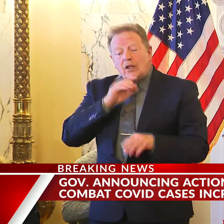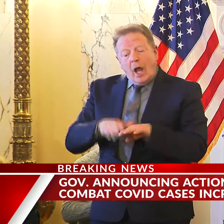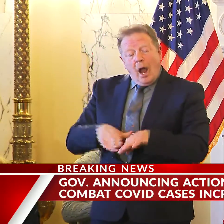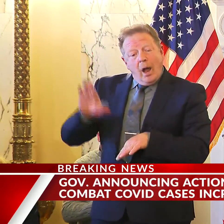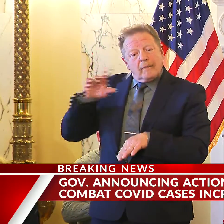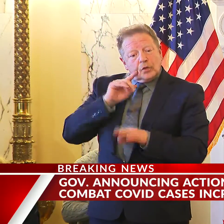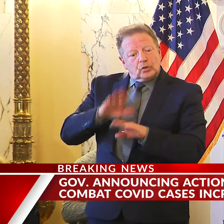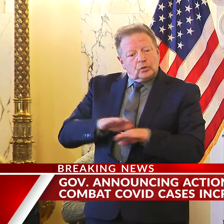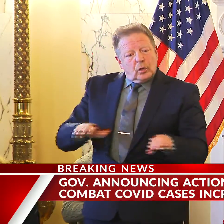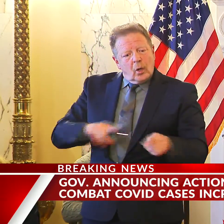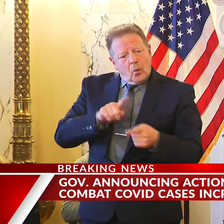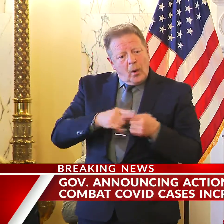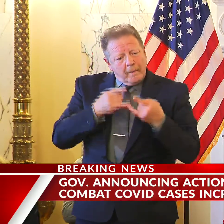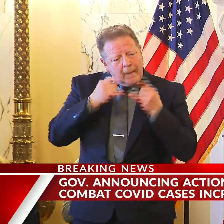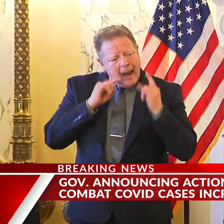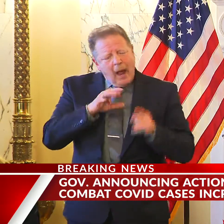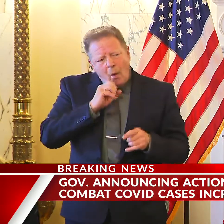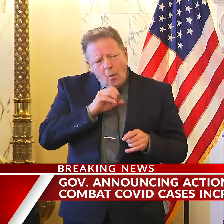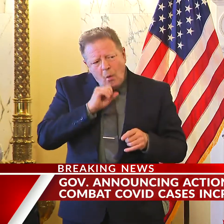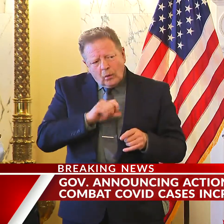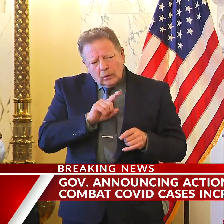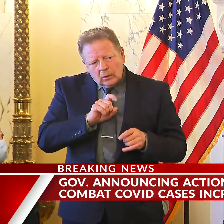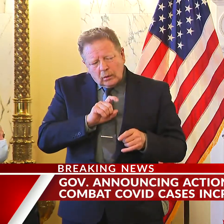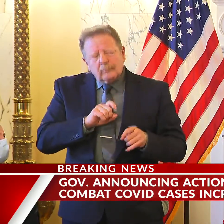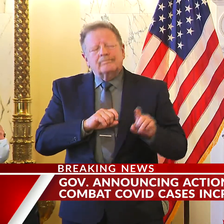THE STATE ARE IN ALLEN AND THE